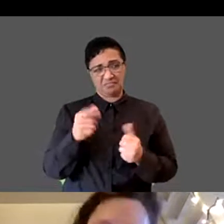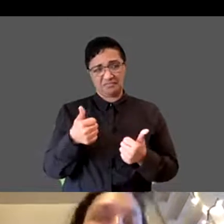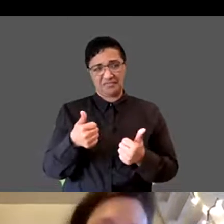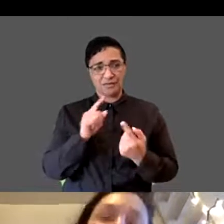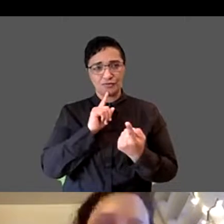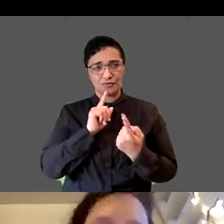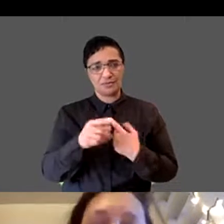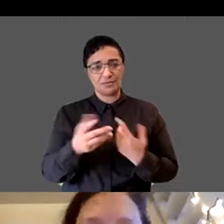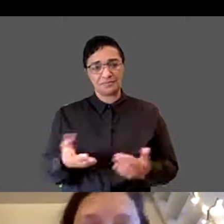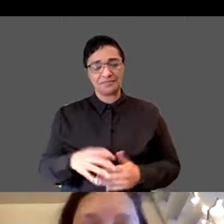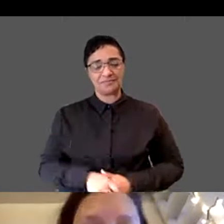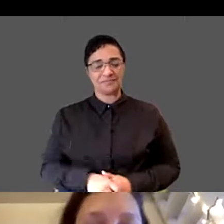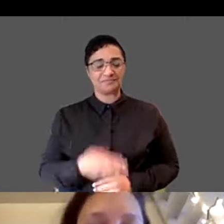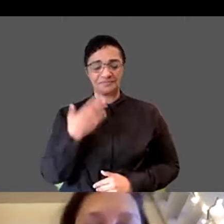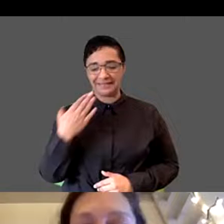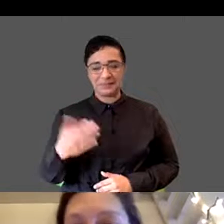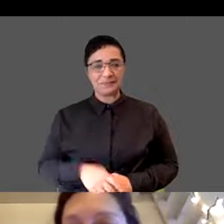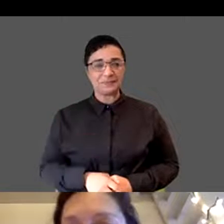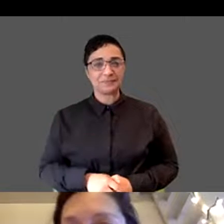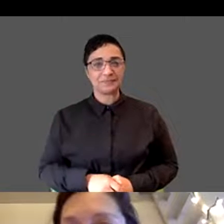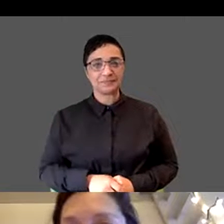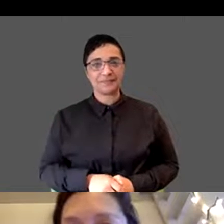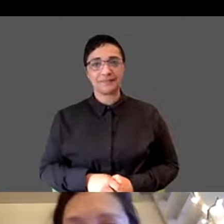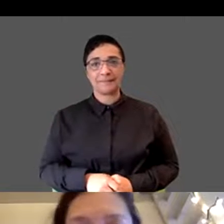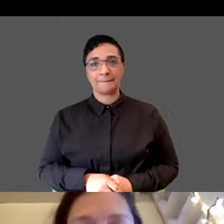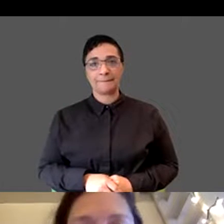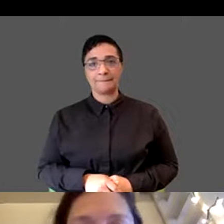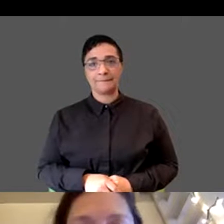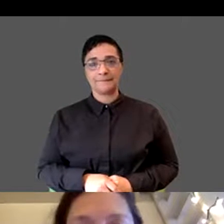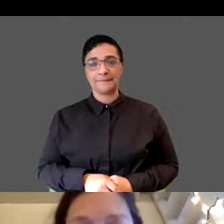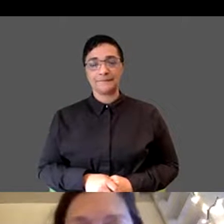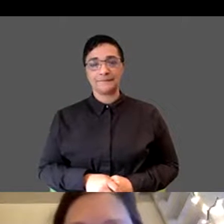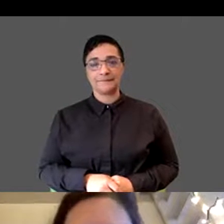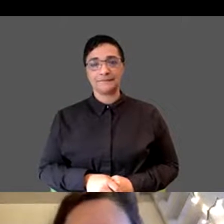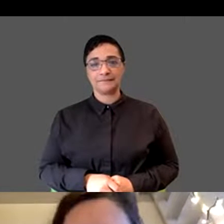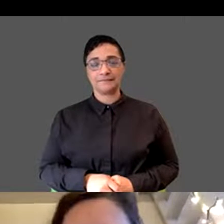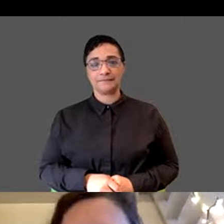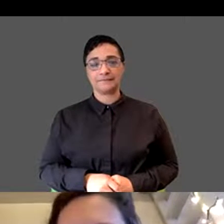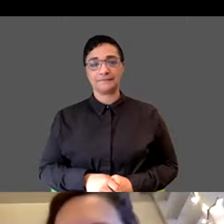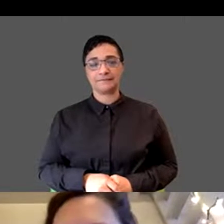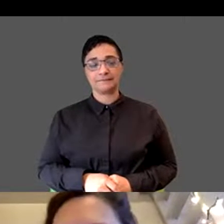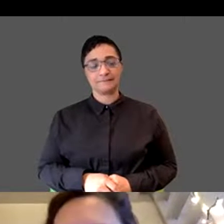Okay. Good. Okay. And a question from Fayel Achieng. I'm sorry I mispronounced your name.